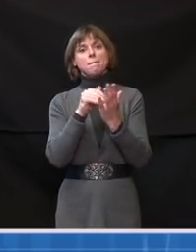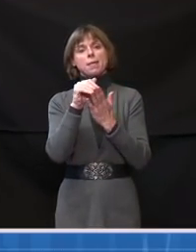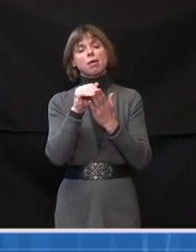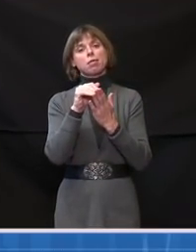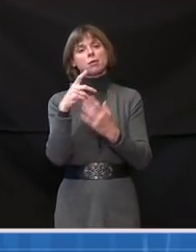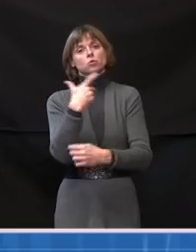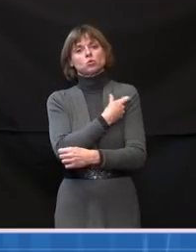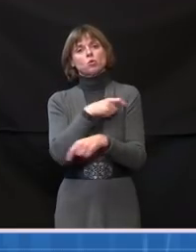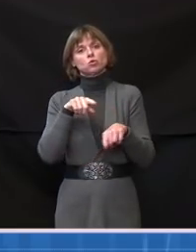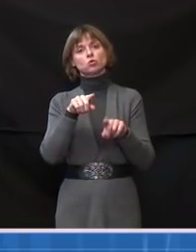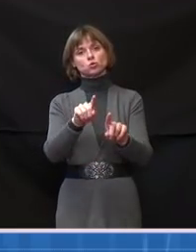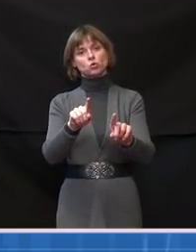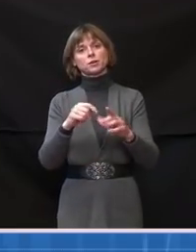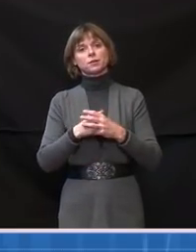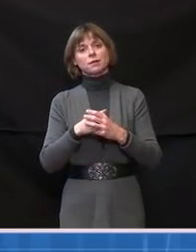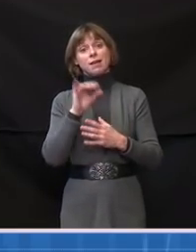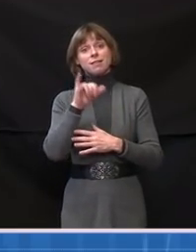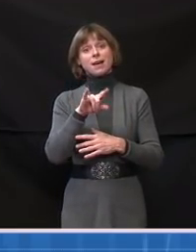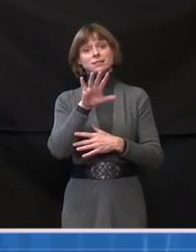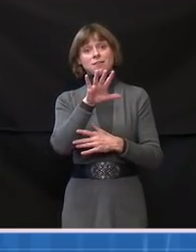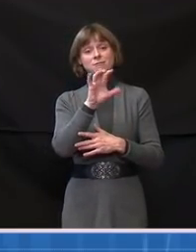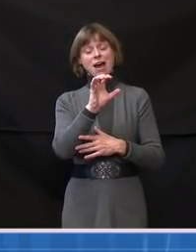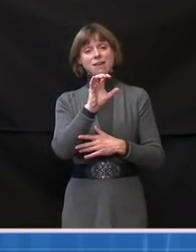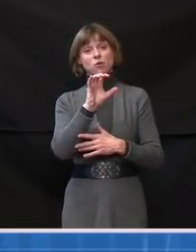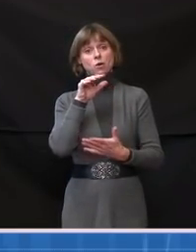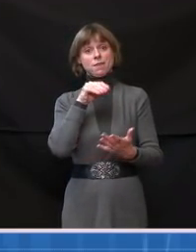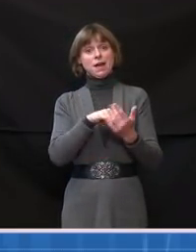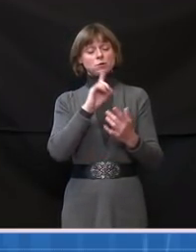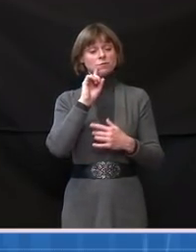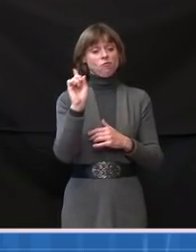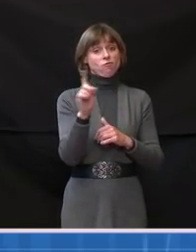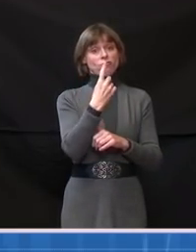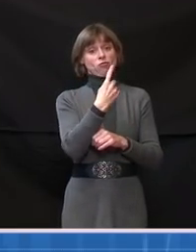That’s 500,000 first doses and 500,000 second doses.